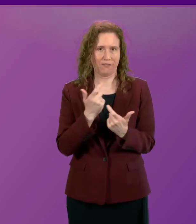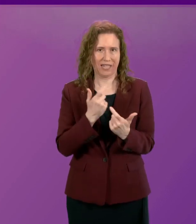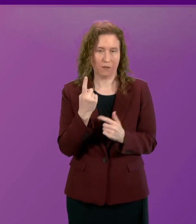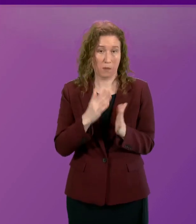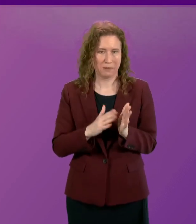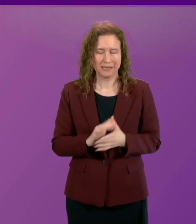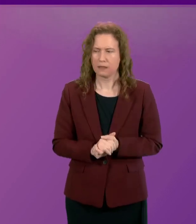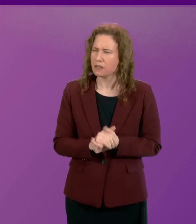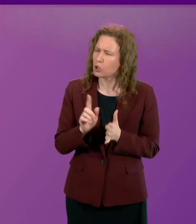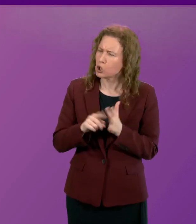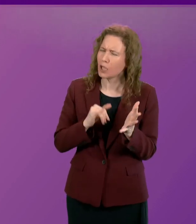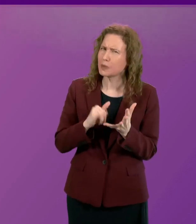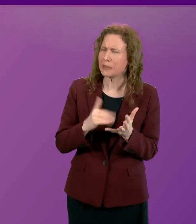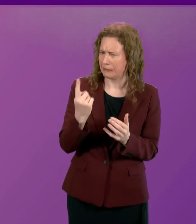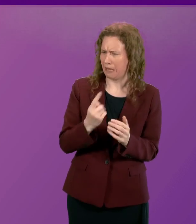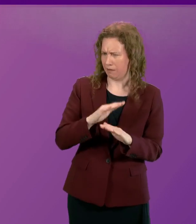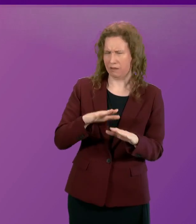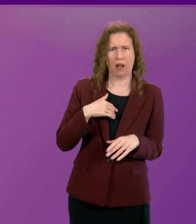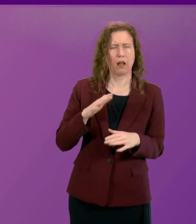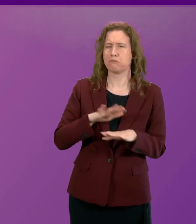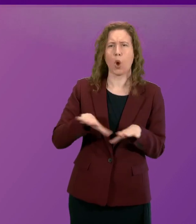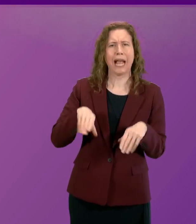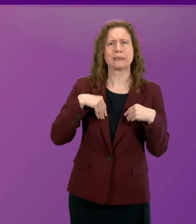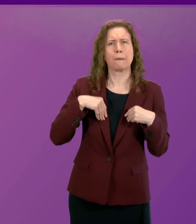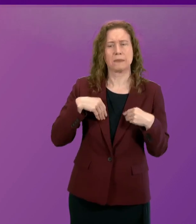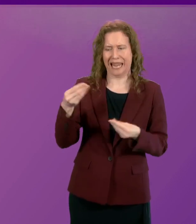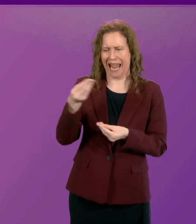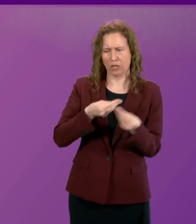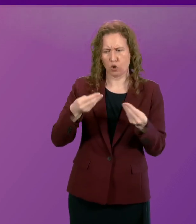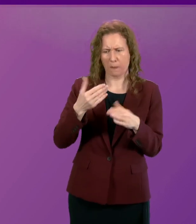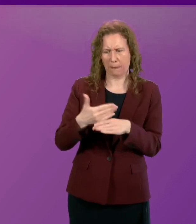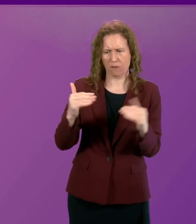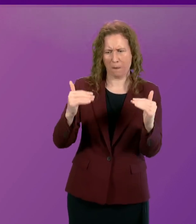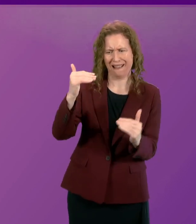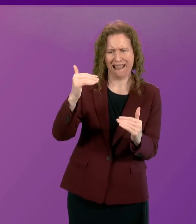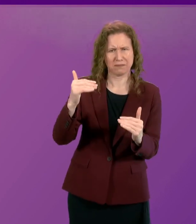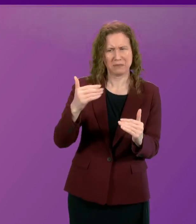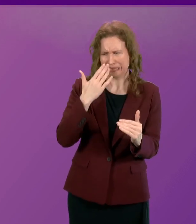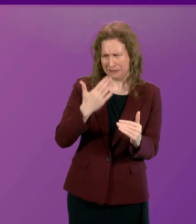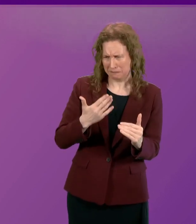John Swinney does not even seem to accept that the economic performance gap exists. It is peak SNP